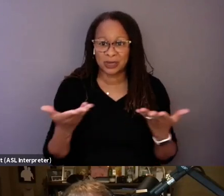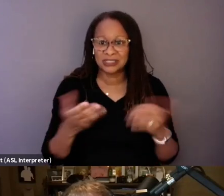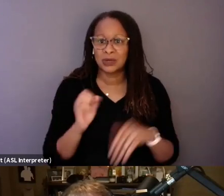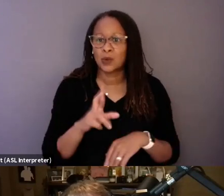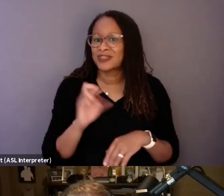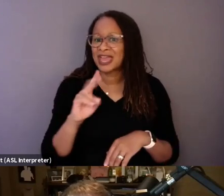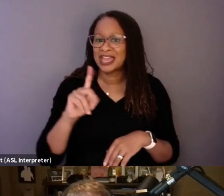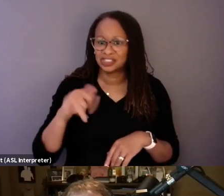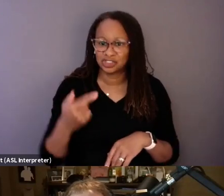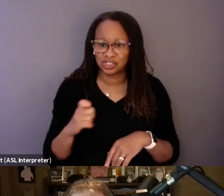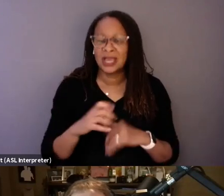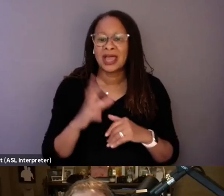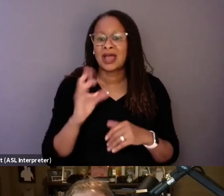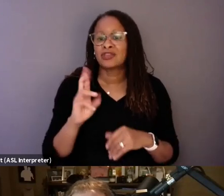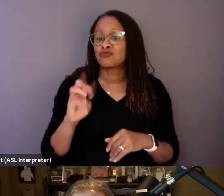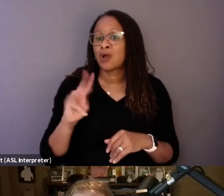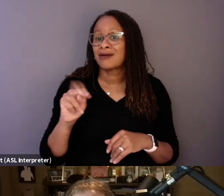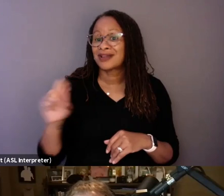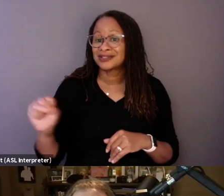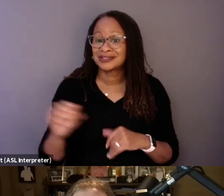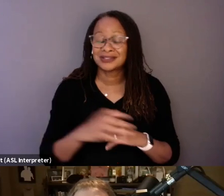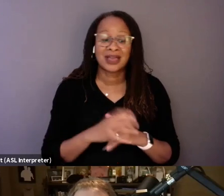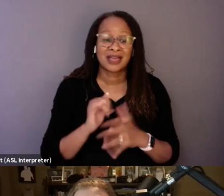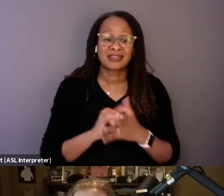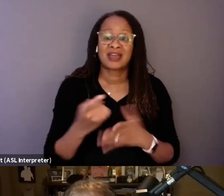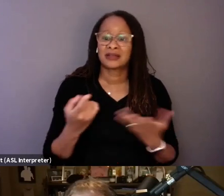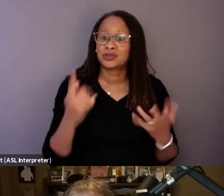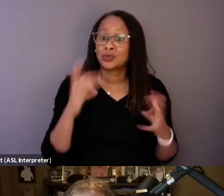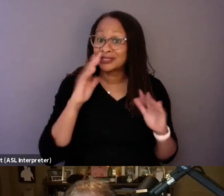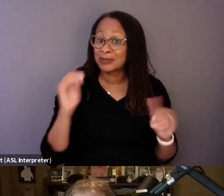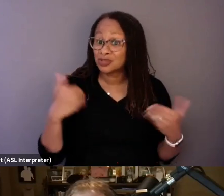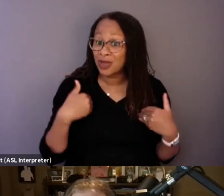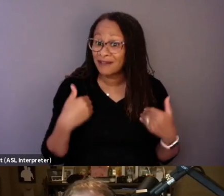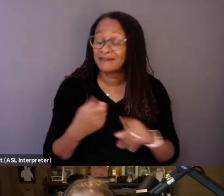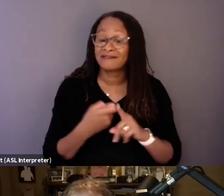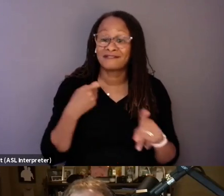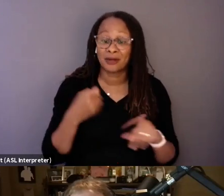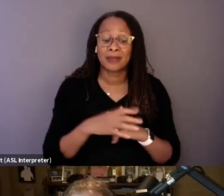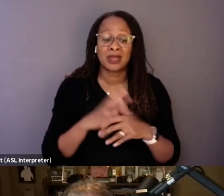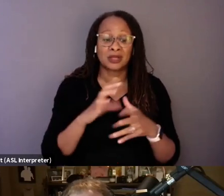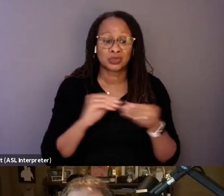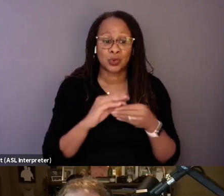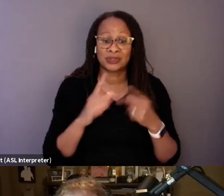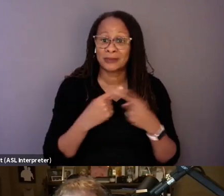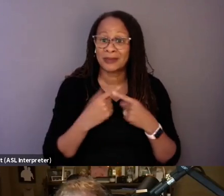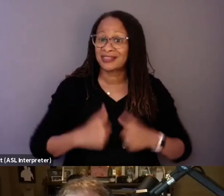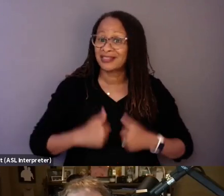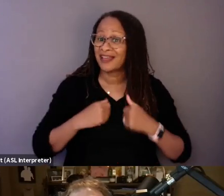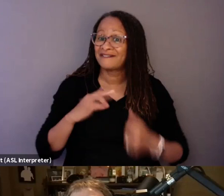and the rawness that one would want in stories about the life of John Belushi.